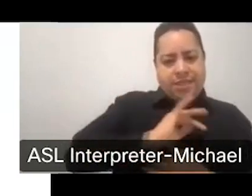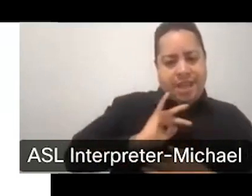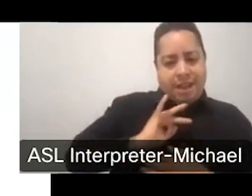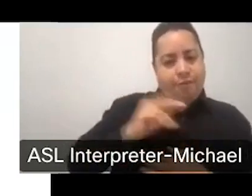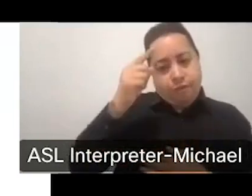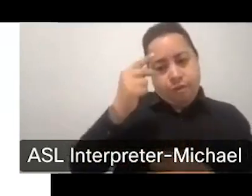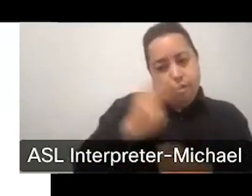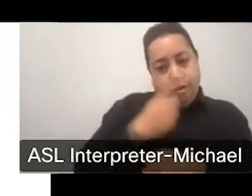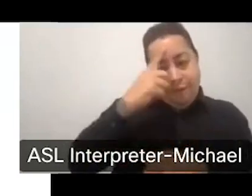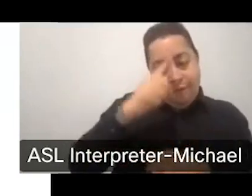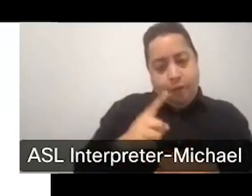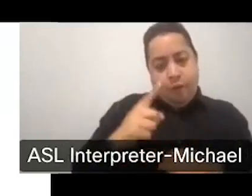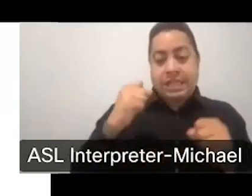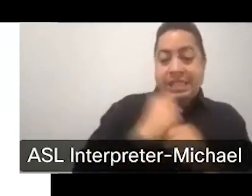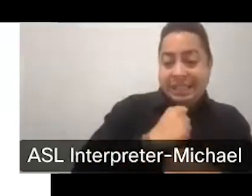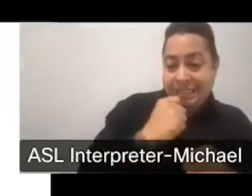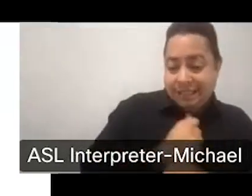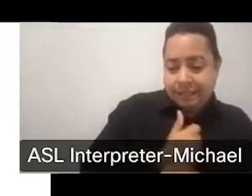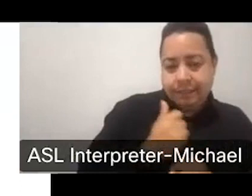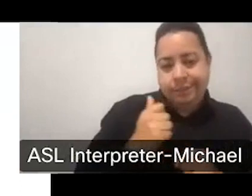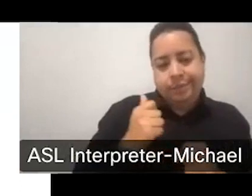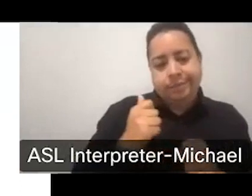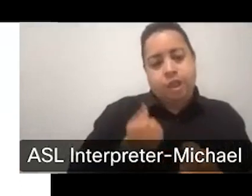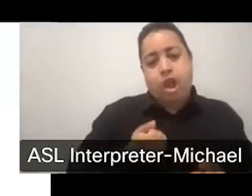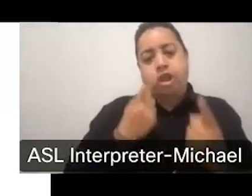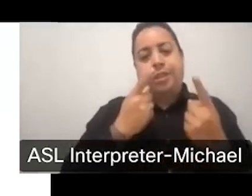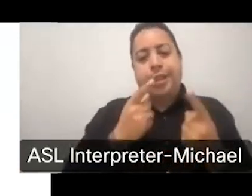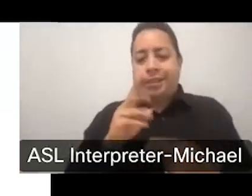demographics of the WRP applicant pool.